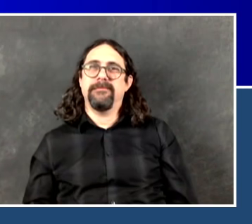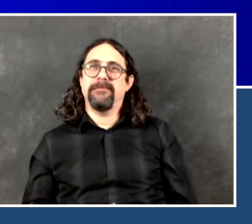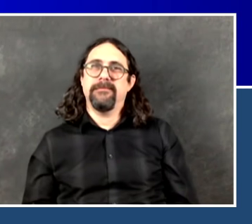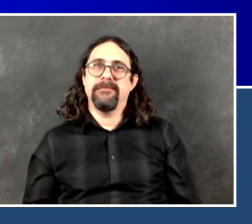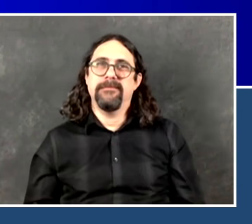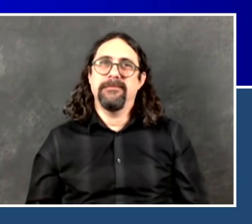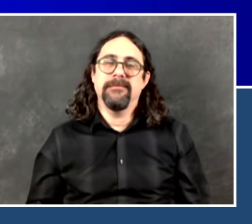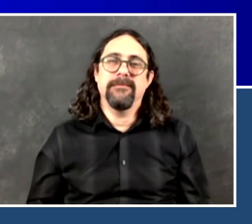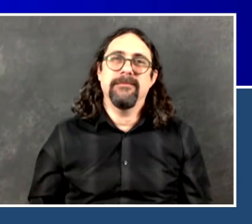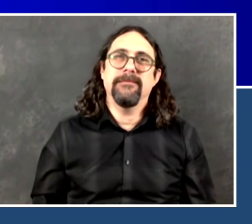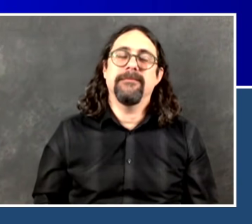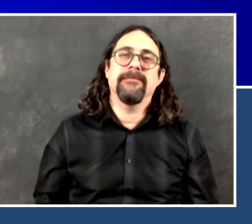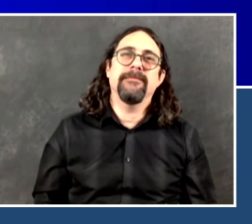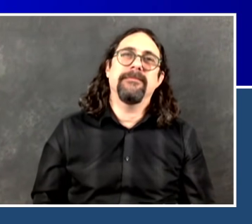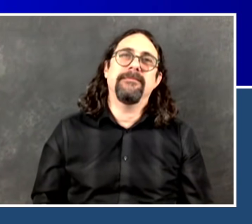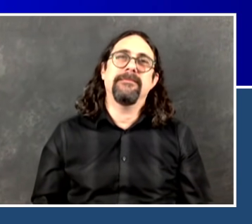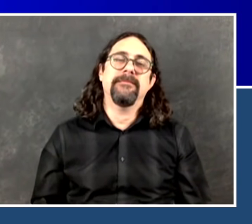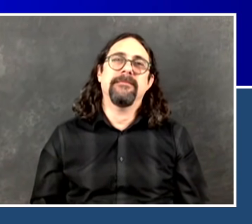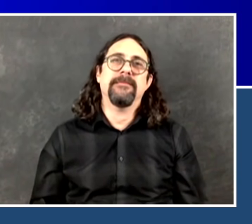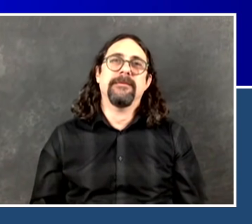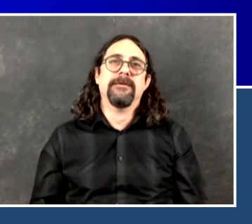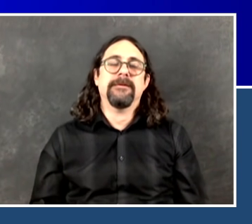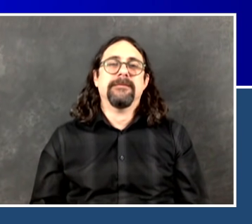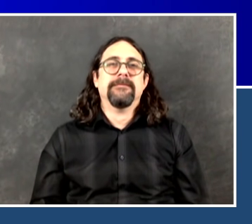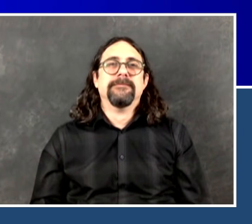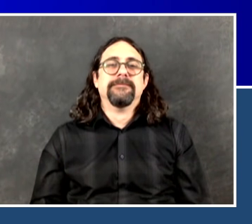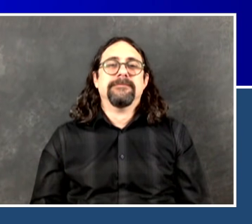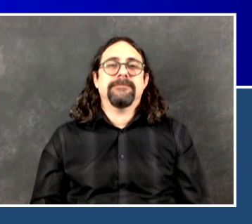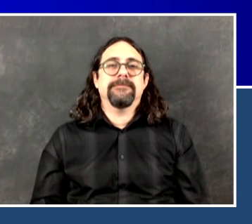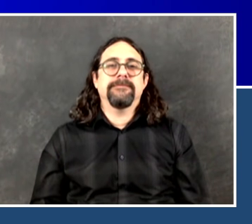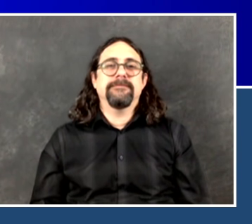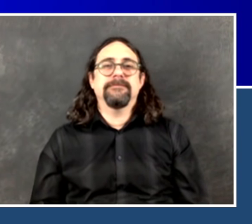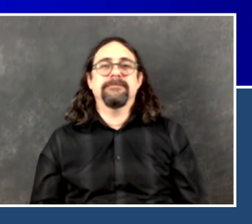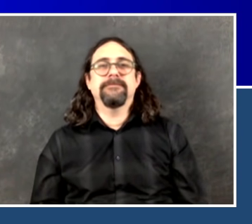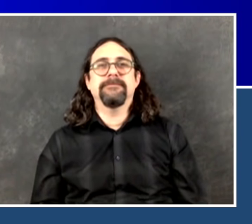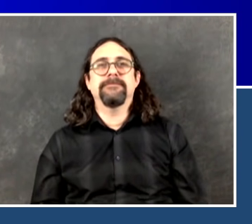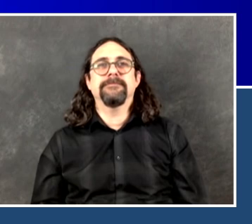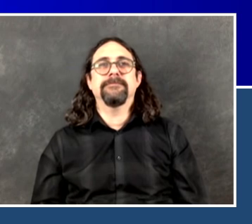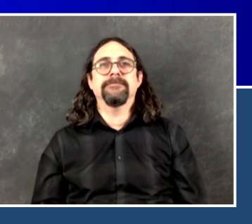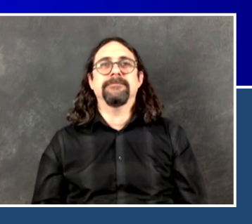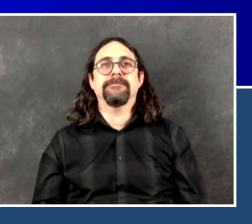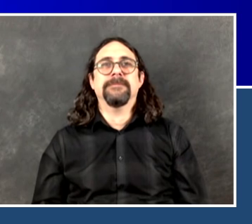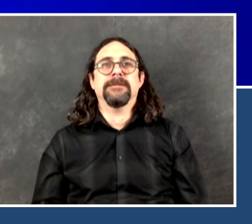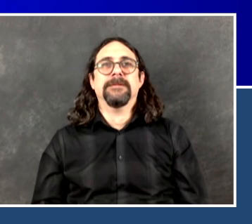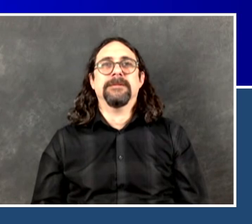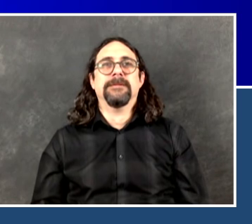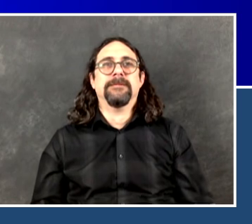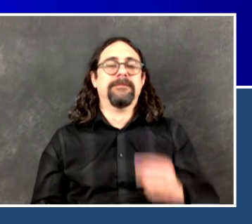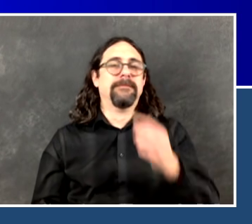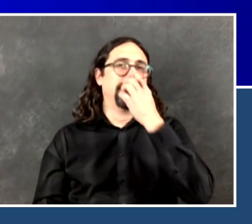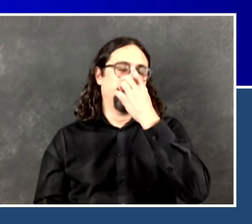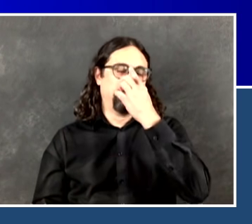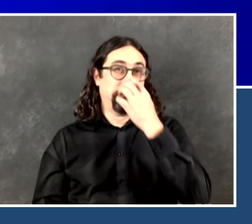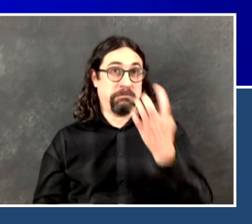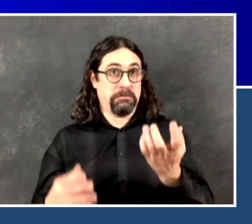WE CAME HERE TO DO THIS WORK AND IT CAME THROUGH IN SO MANYA WYS LEADING UP TO THE